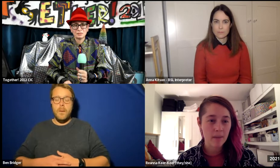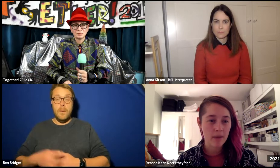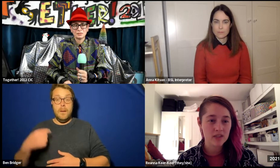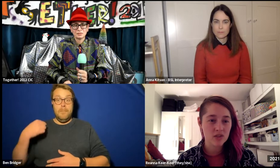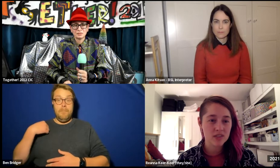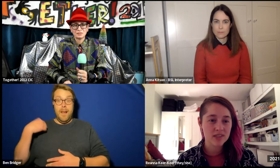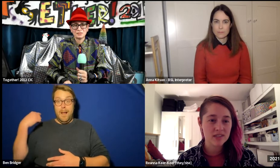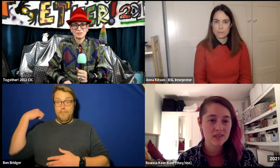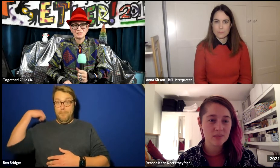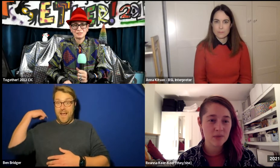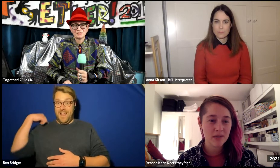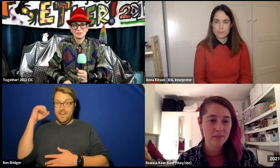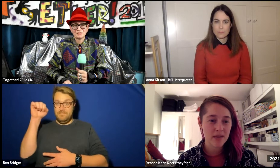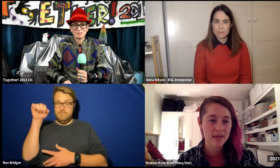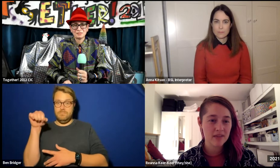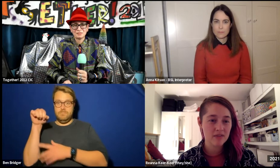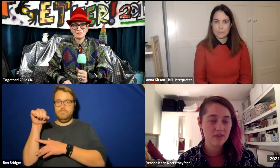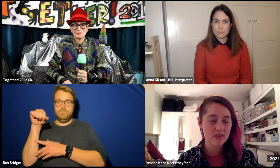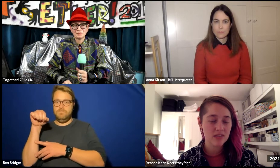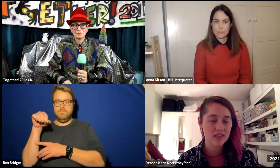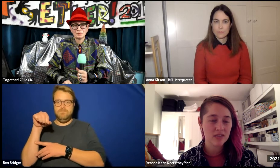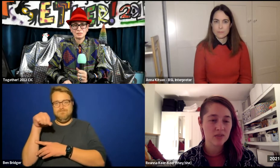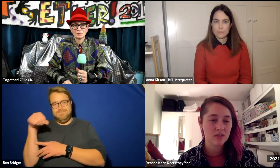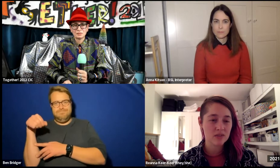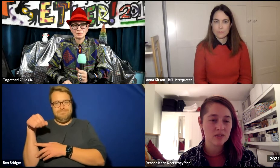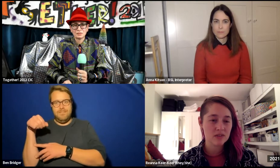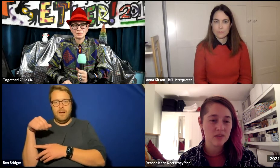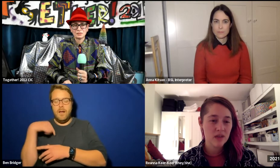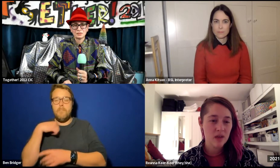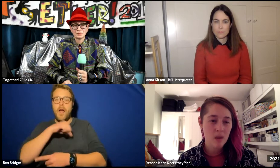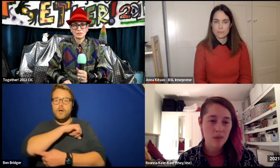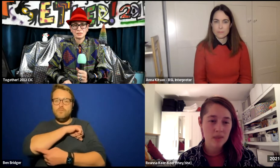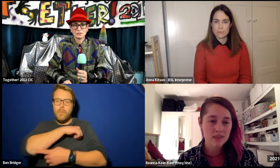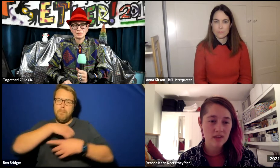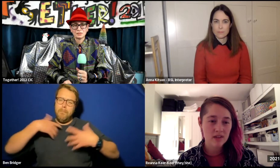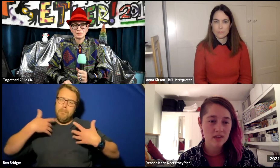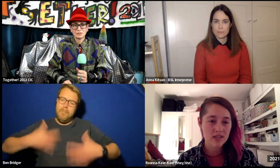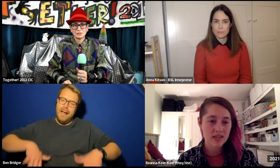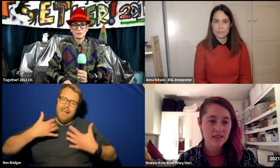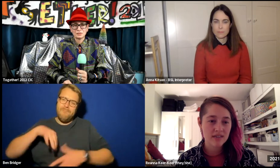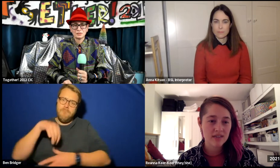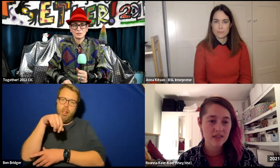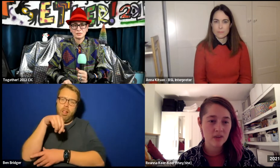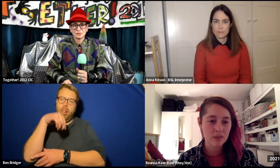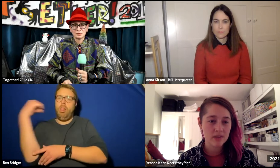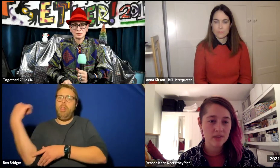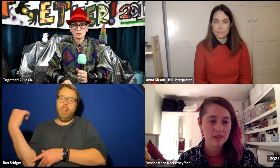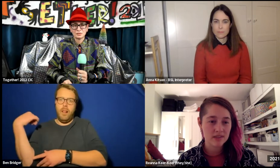my joints pulling painful laterals, my skull cleaving open